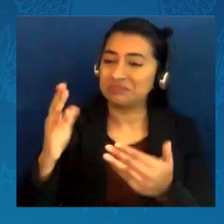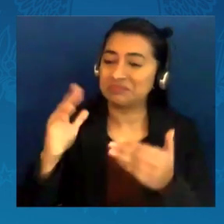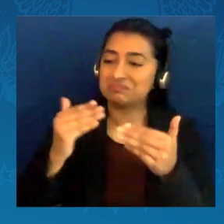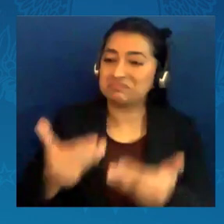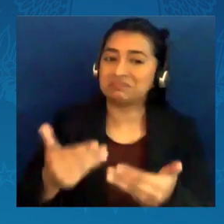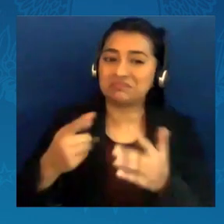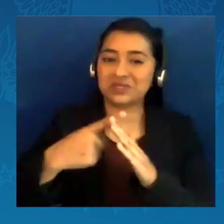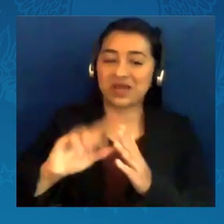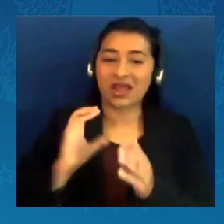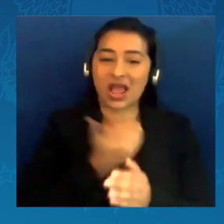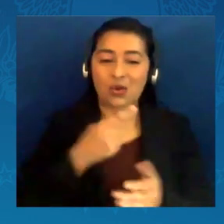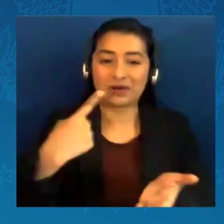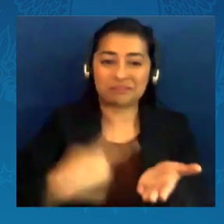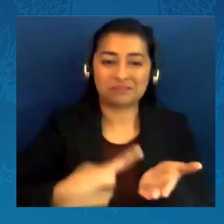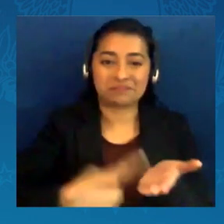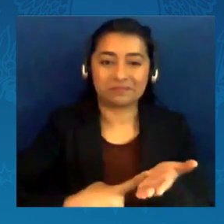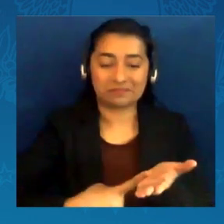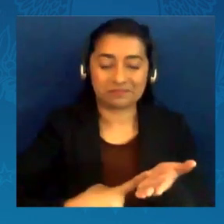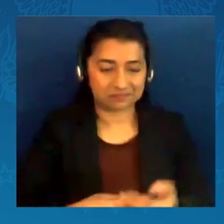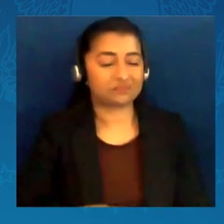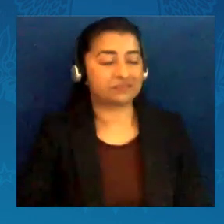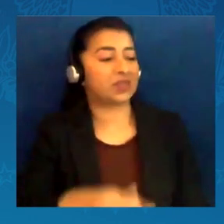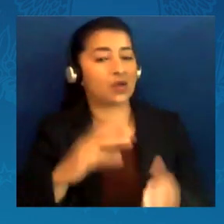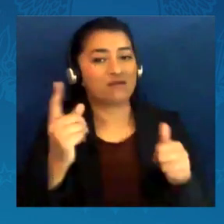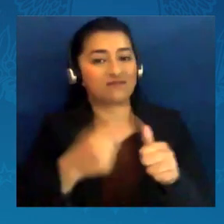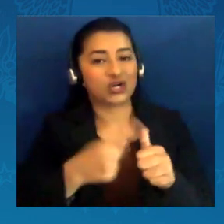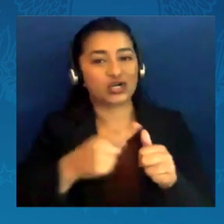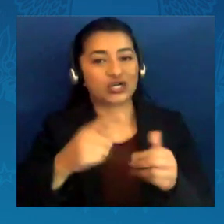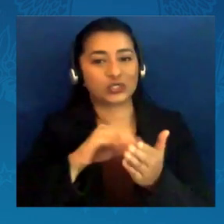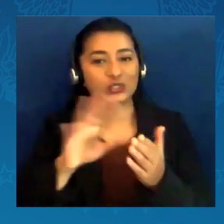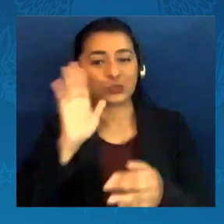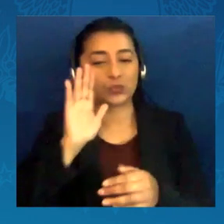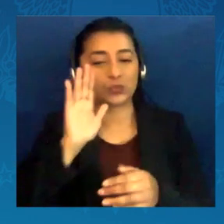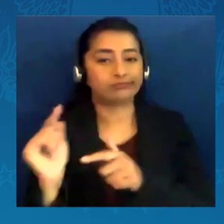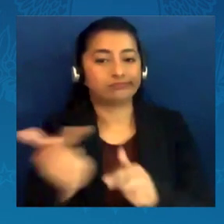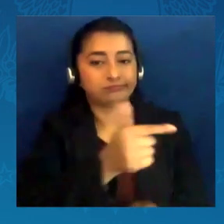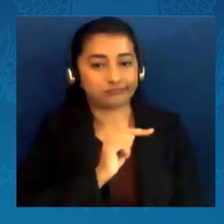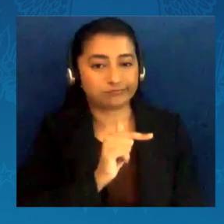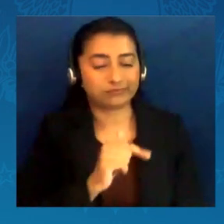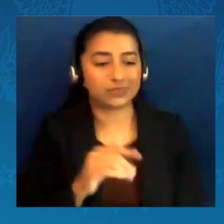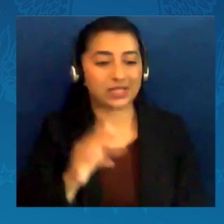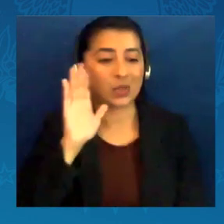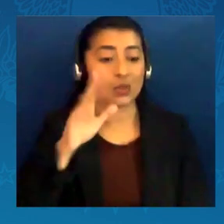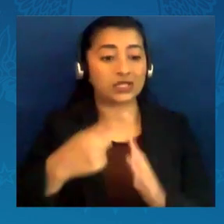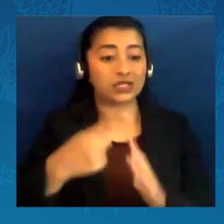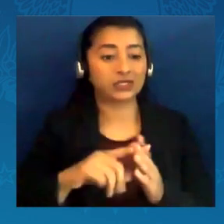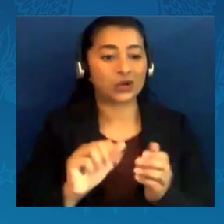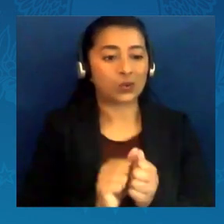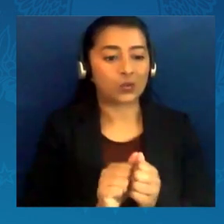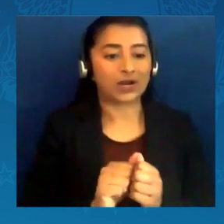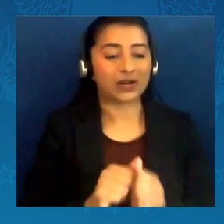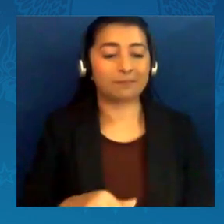we'll have the students introduce themselves. Female Speaker: Hello, my name is Skyler Turner.